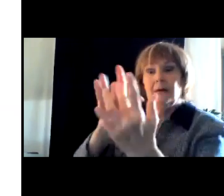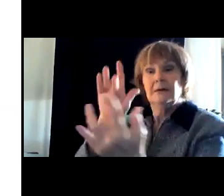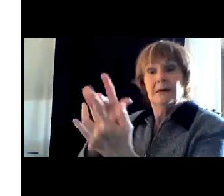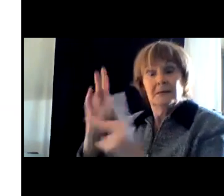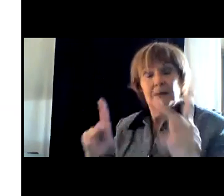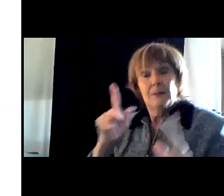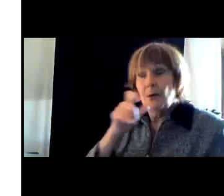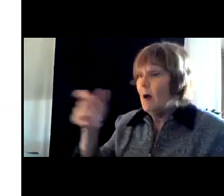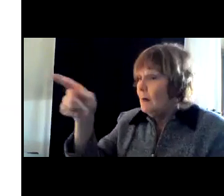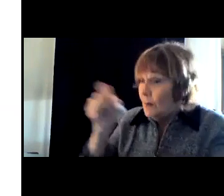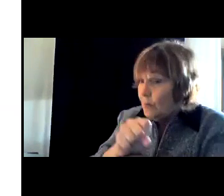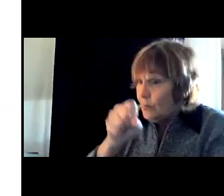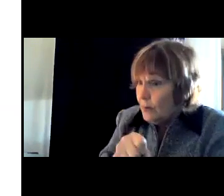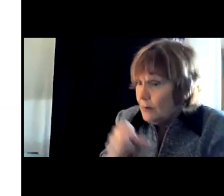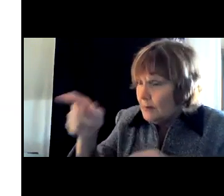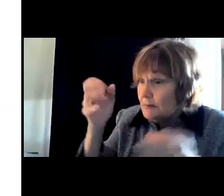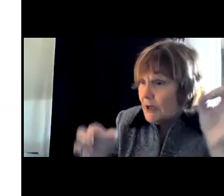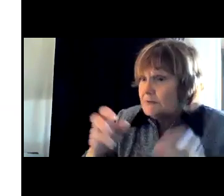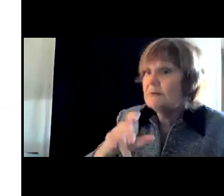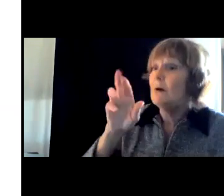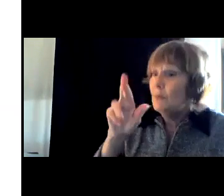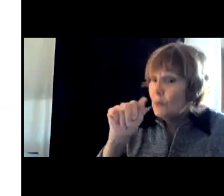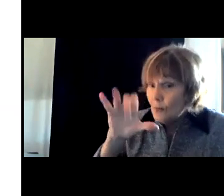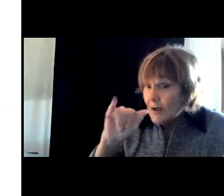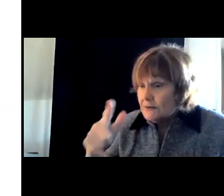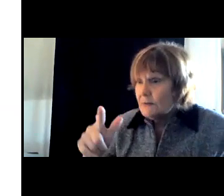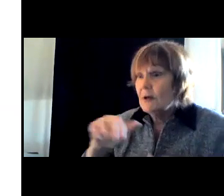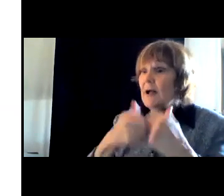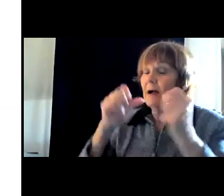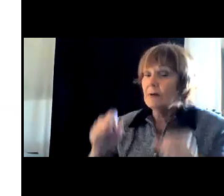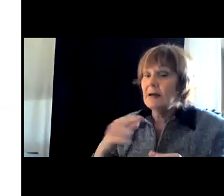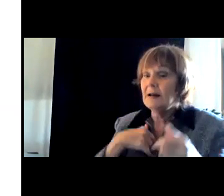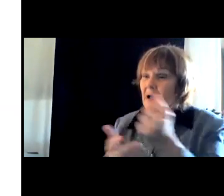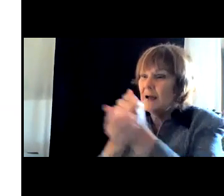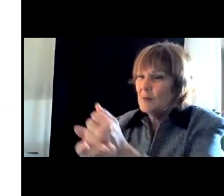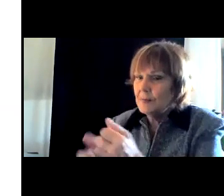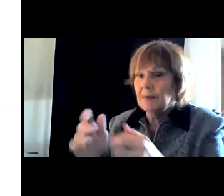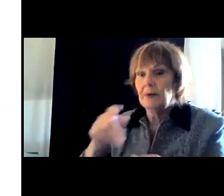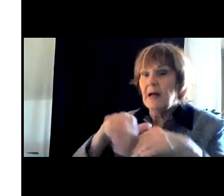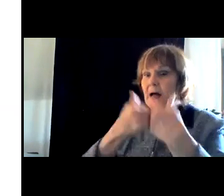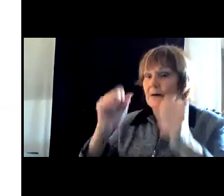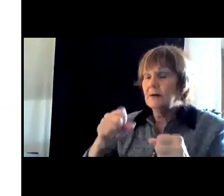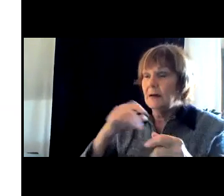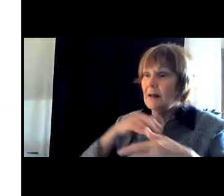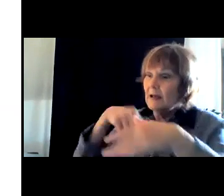and ask them, hey, is there anything that I can do to help make your spaces more accessible? Especially when you're having conversations around disasters and emergencies.